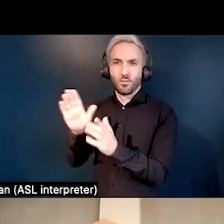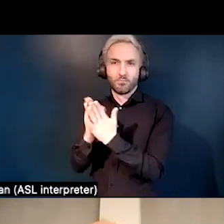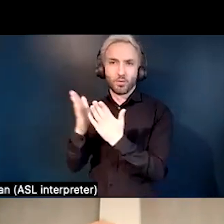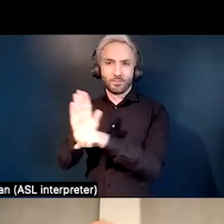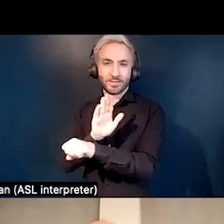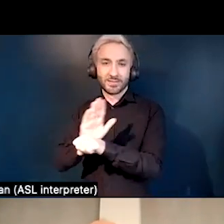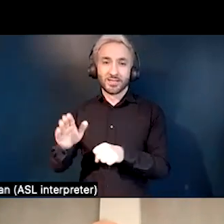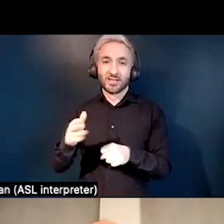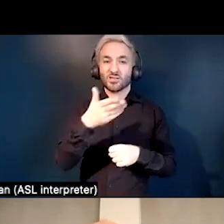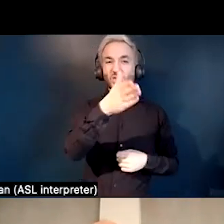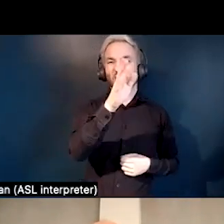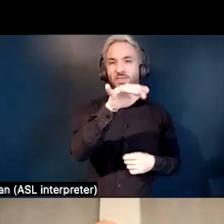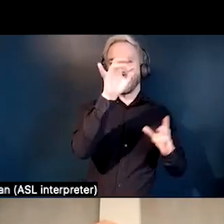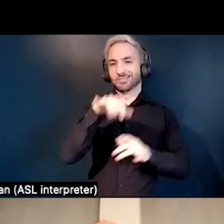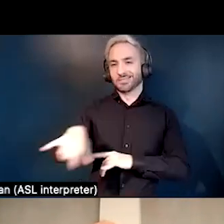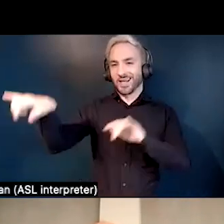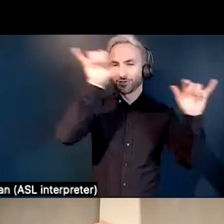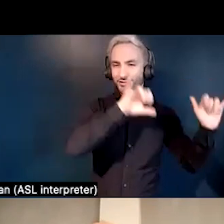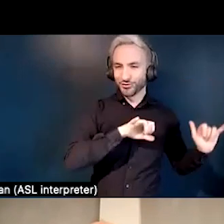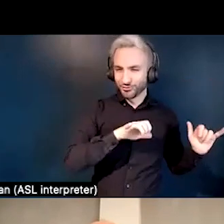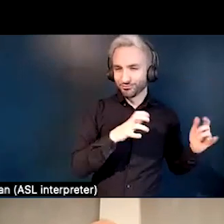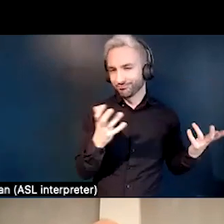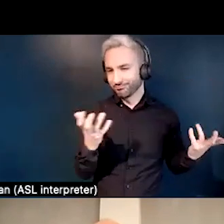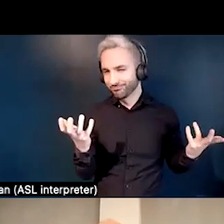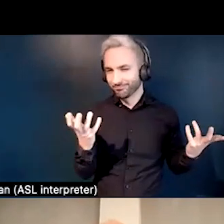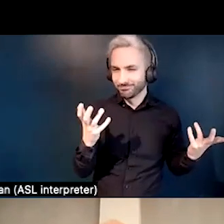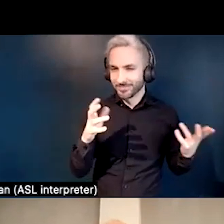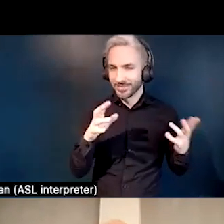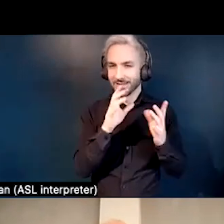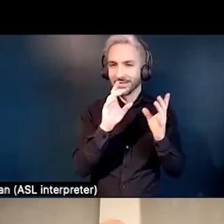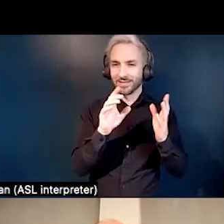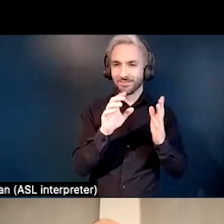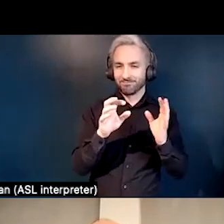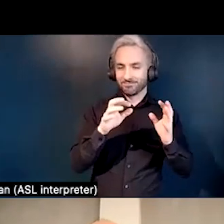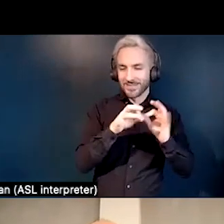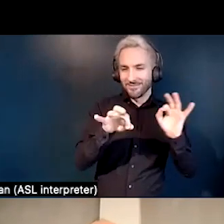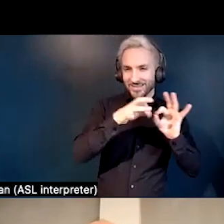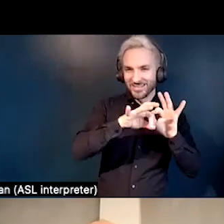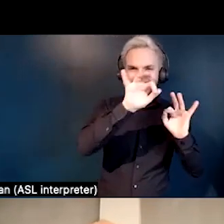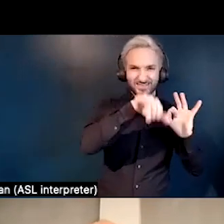that, you know, it's a network. It's all of the individuals, organisations, resources, activities,